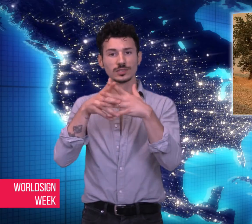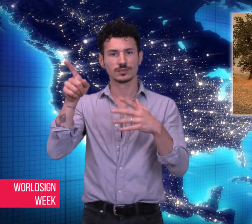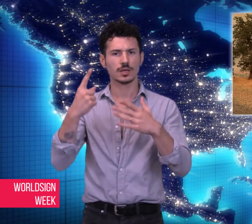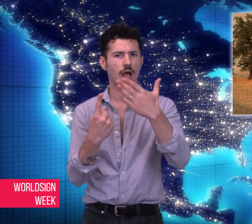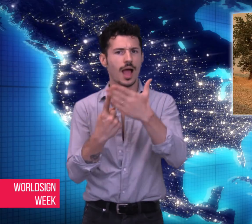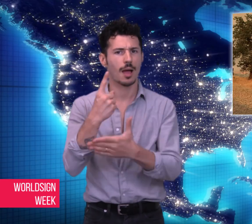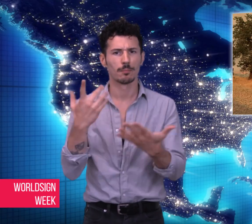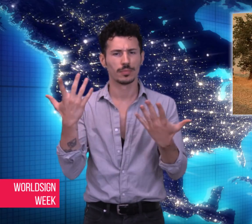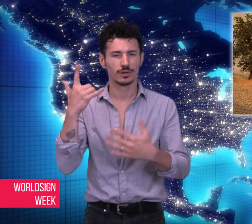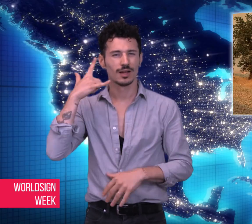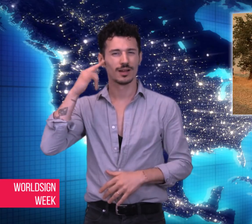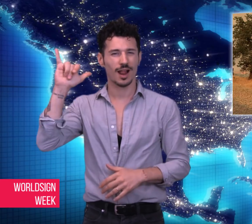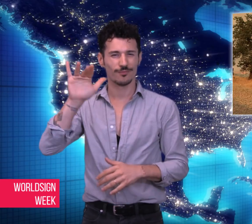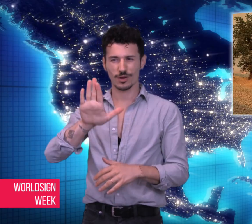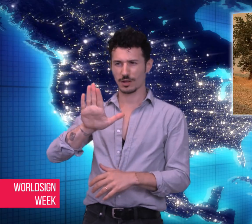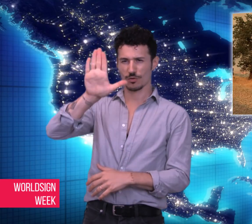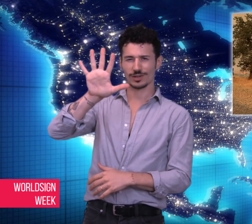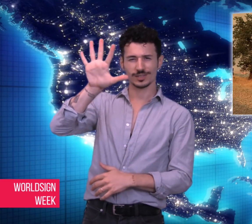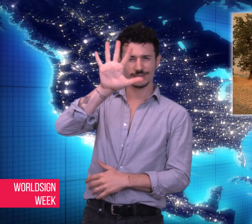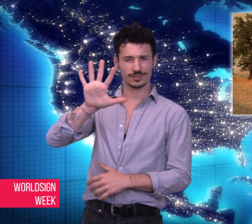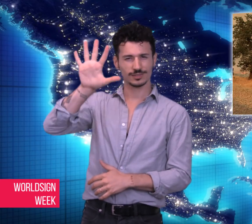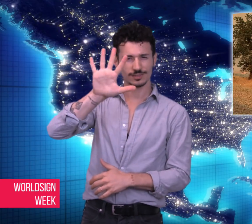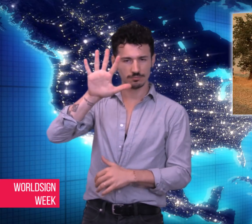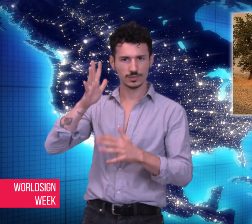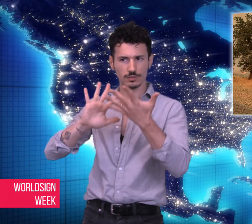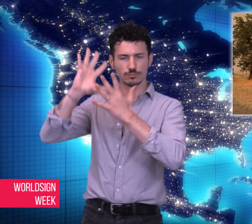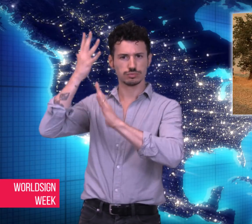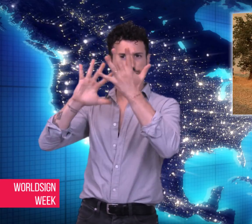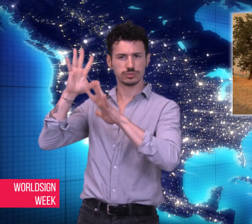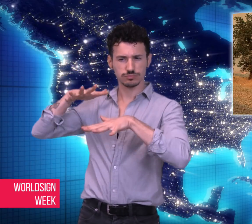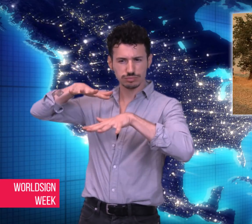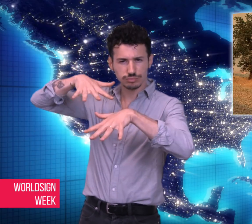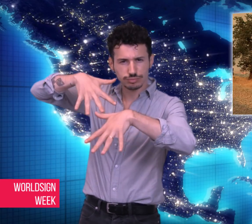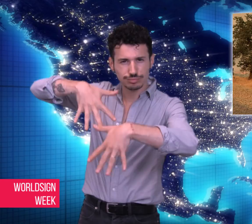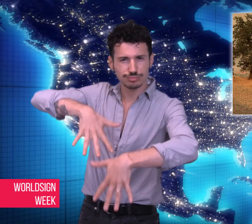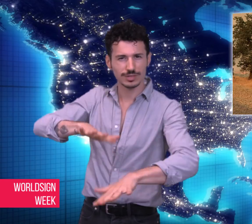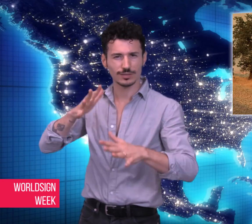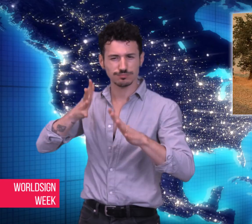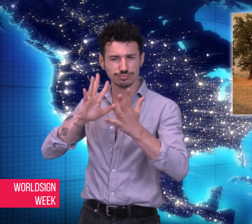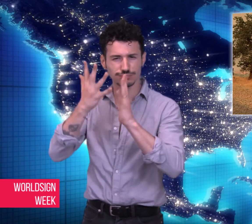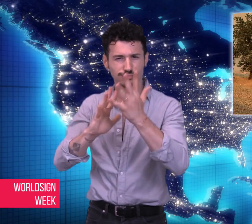In the U.S., wildfires rampaged